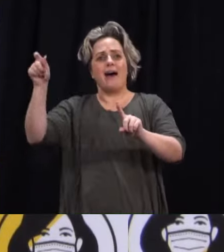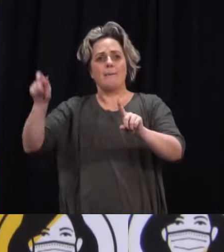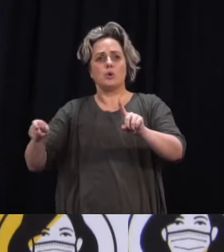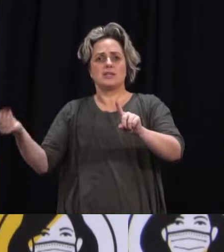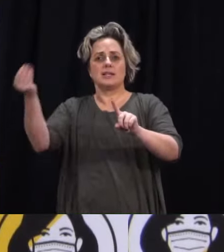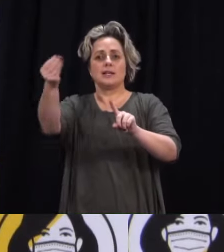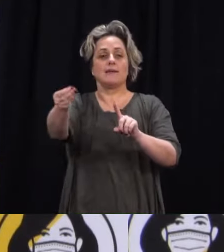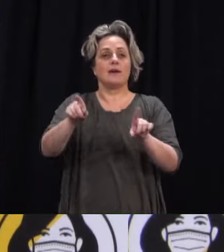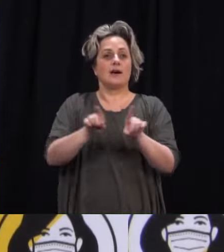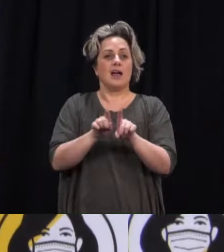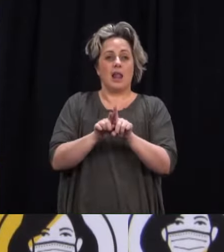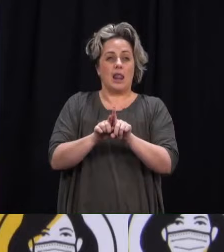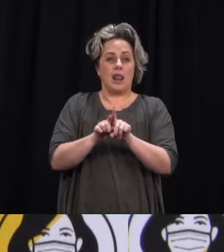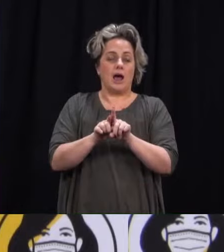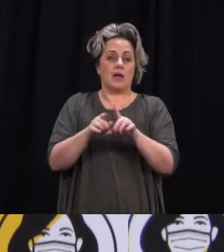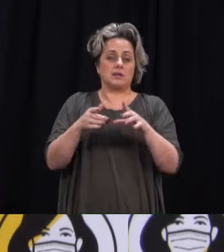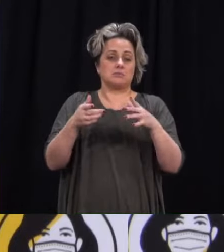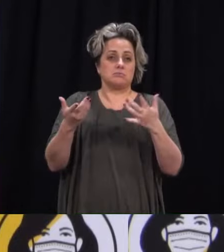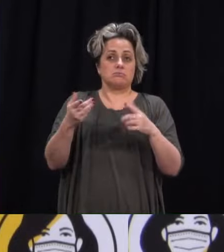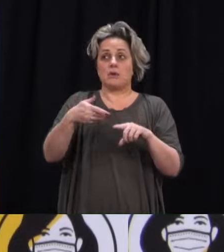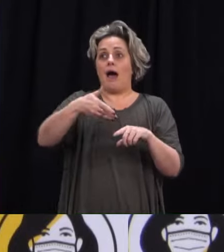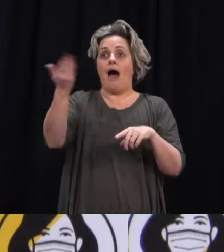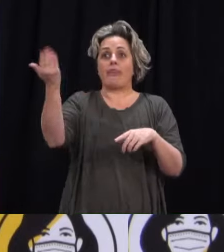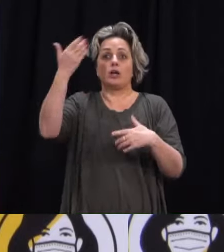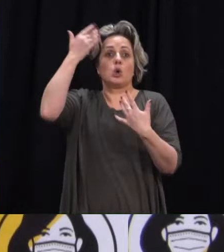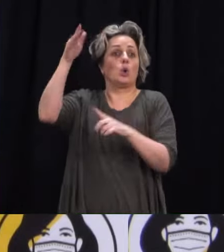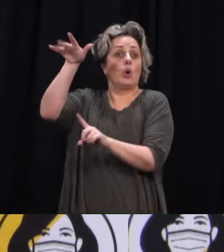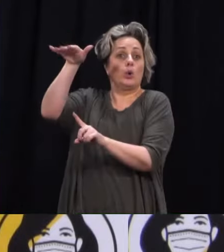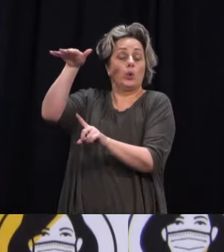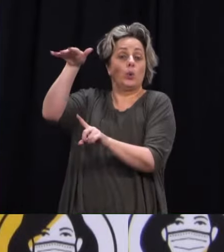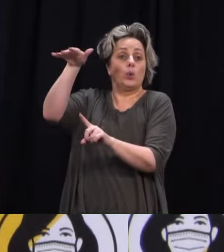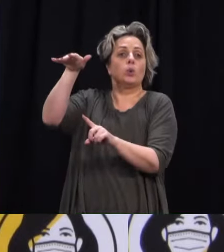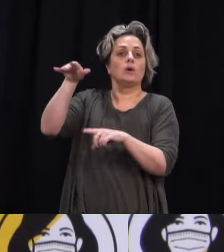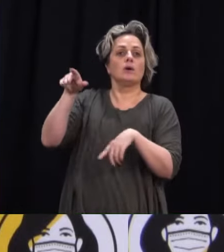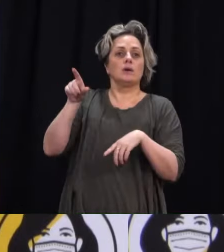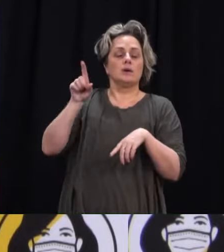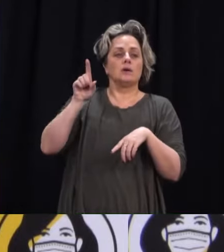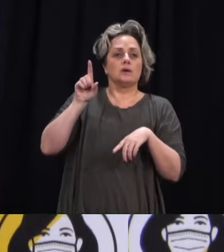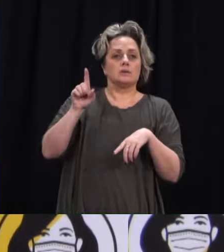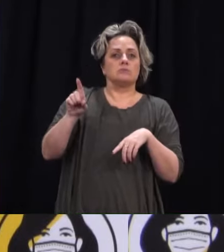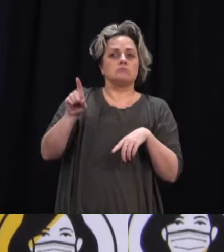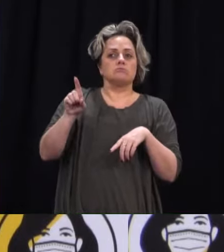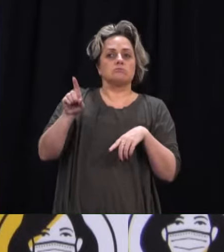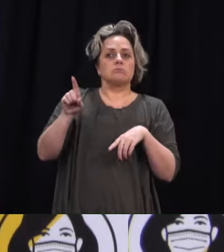introduce reasonable doubt into the community through another source. In other words, someone